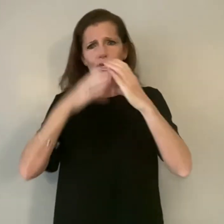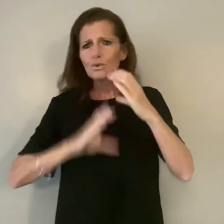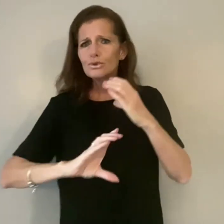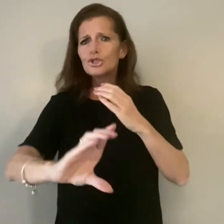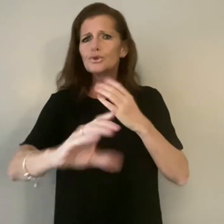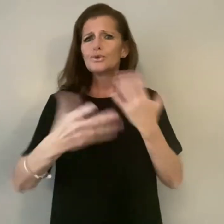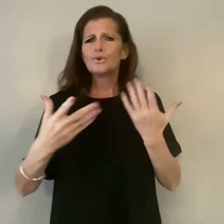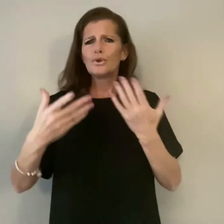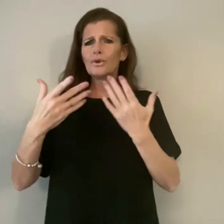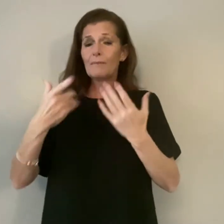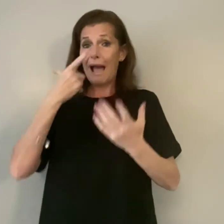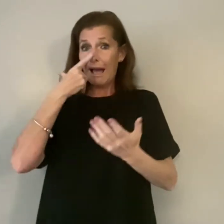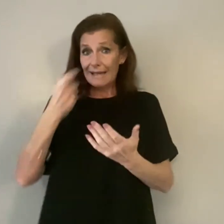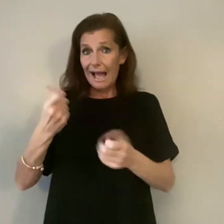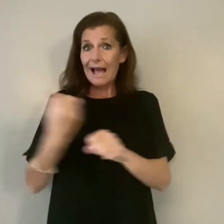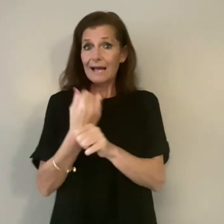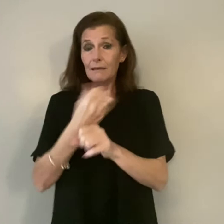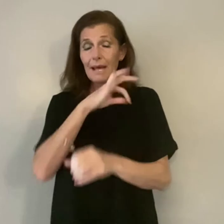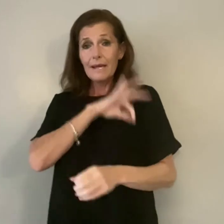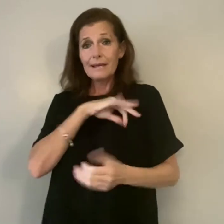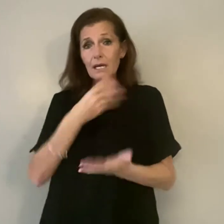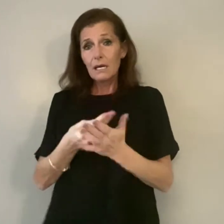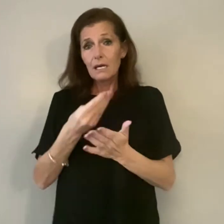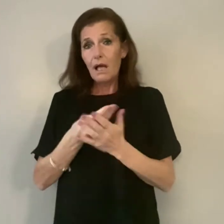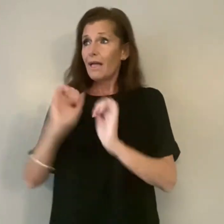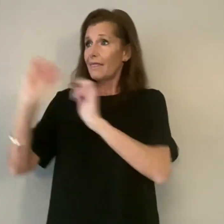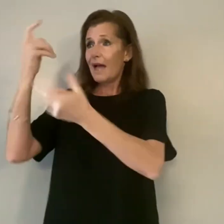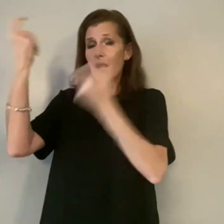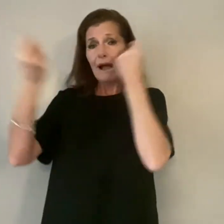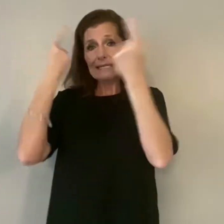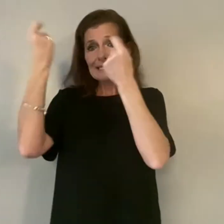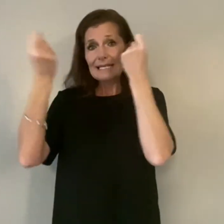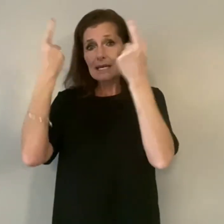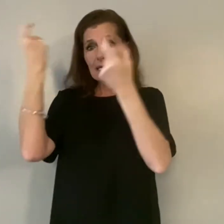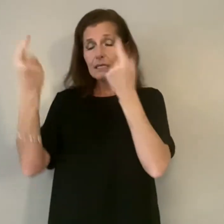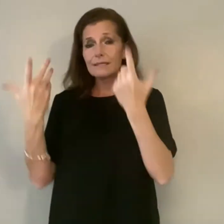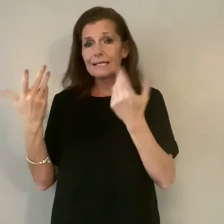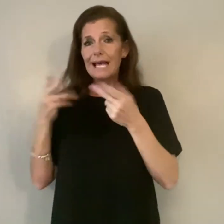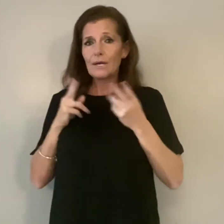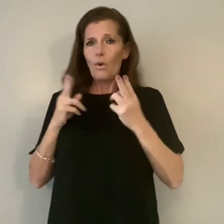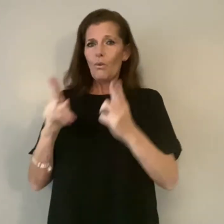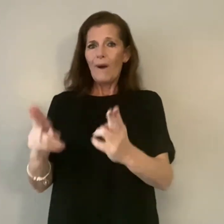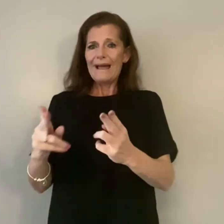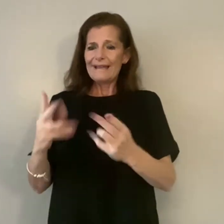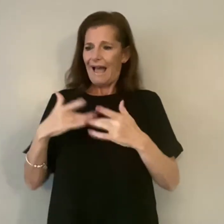YouTube channels and can monetize their ideas and their passions in a way